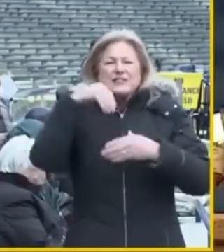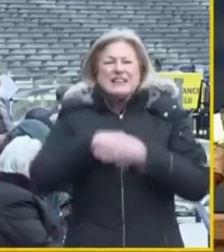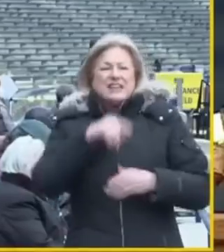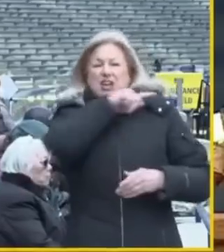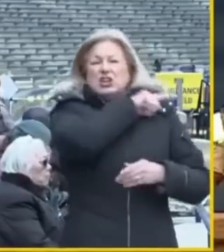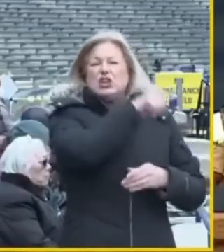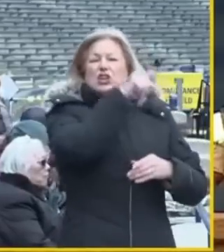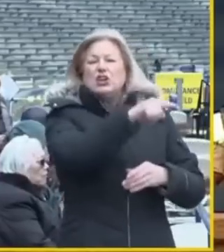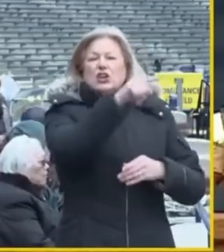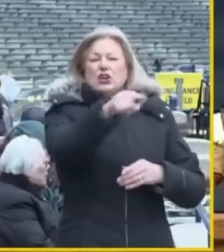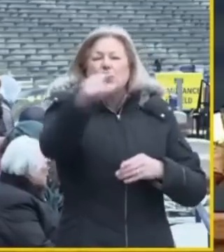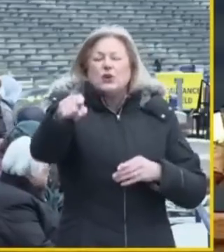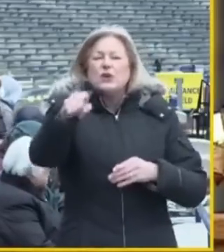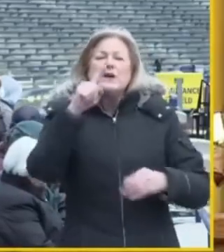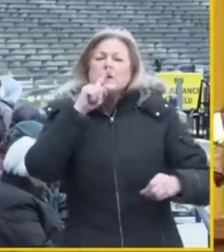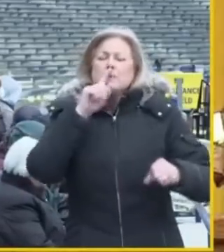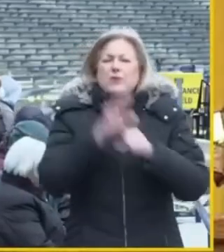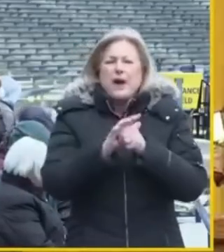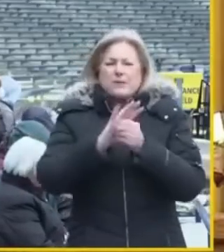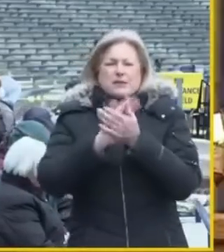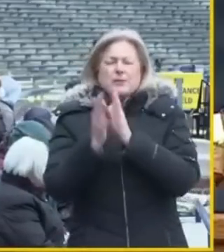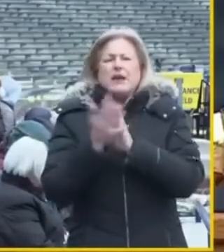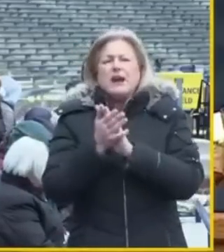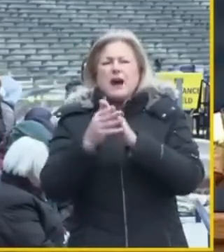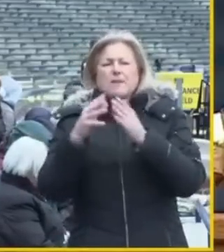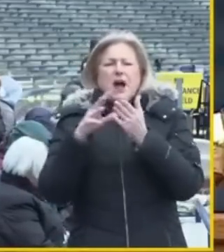Commit to being a lifelong learner of you